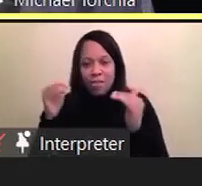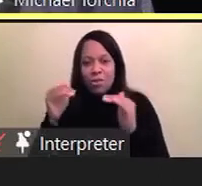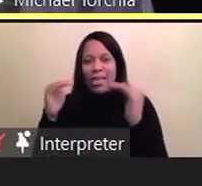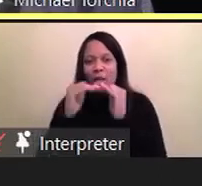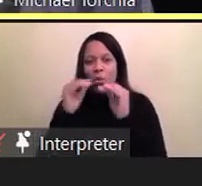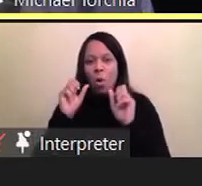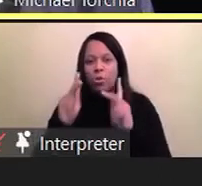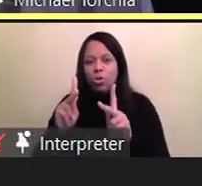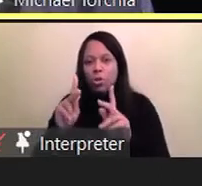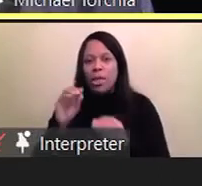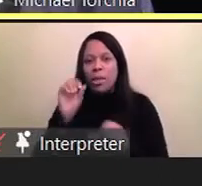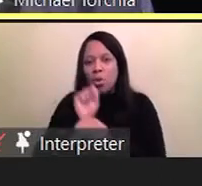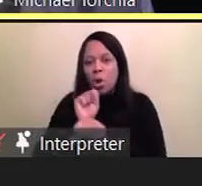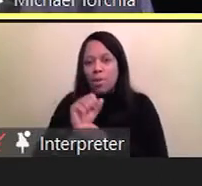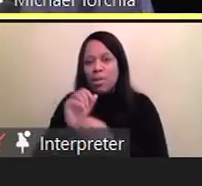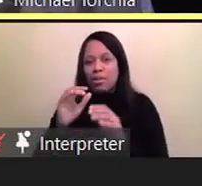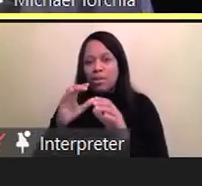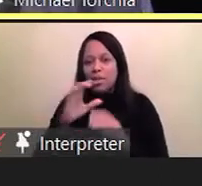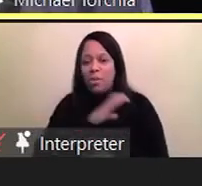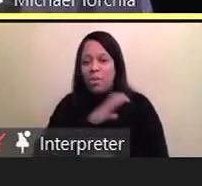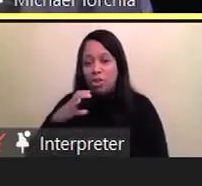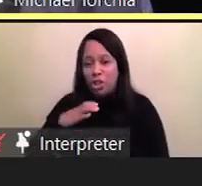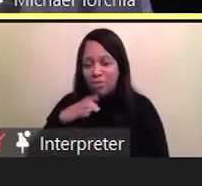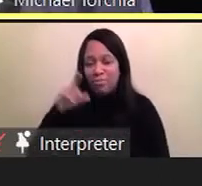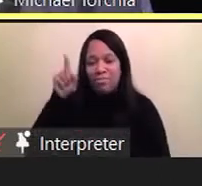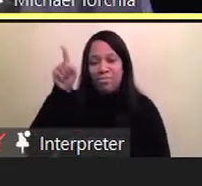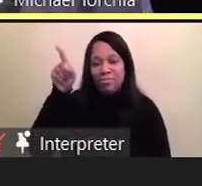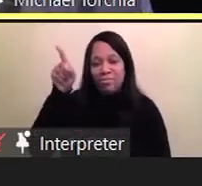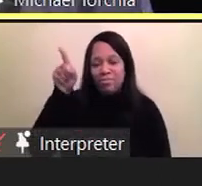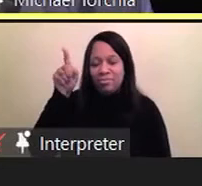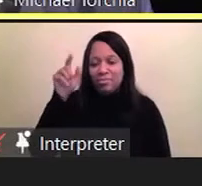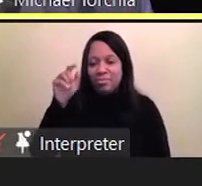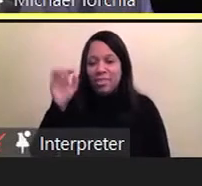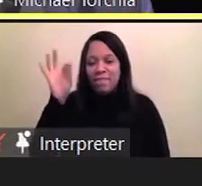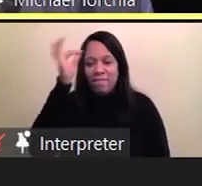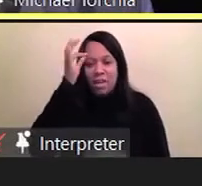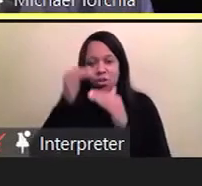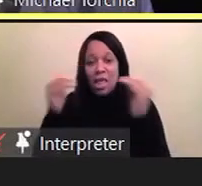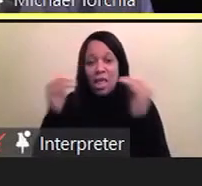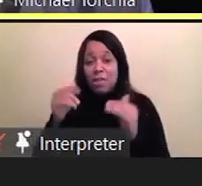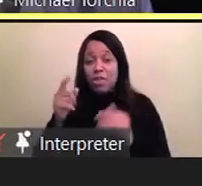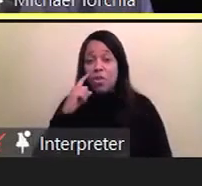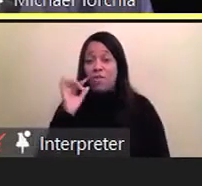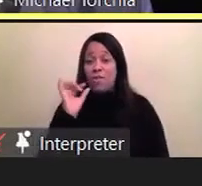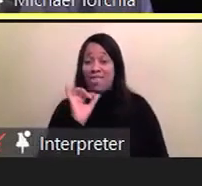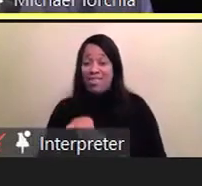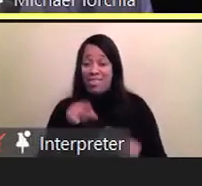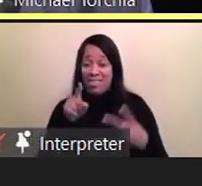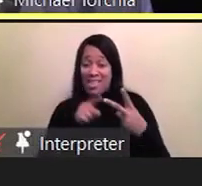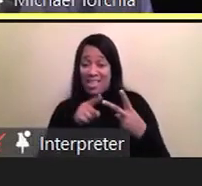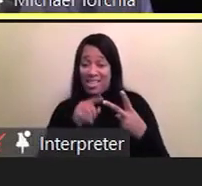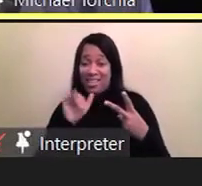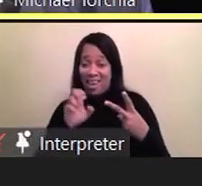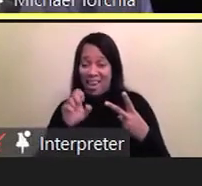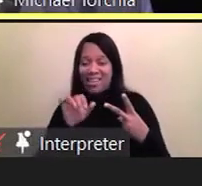And in this case, there were two women who did just that. They brought a case. They brought a claim with the EEOC